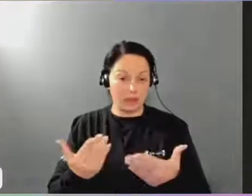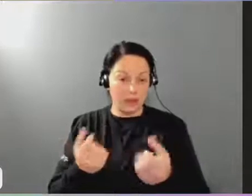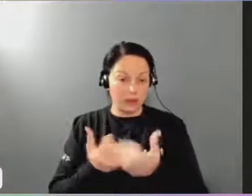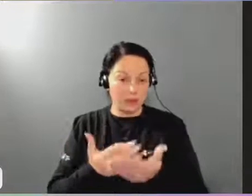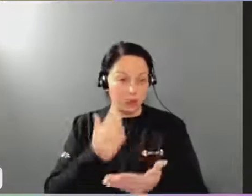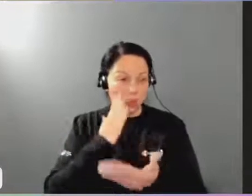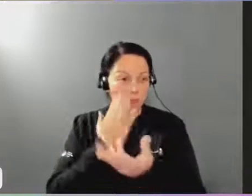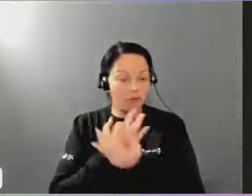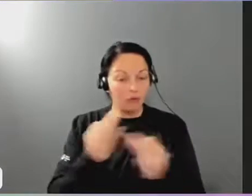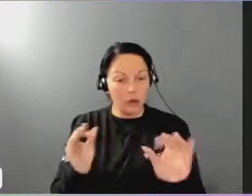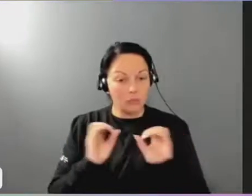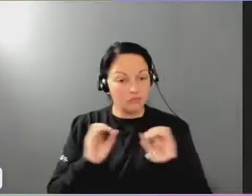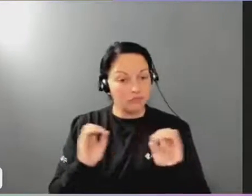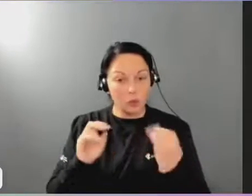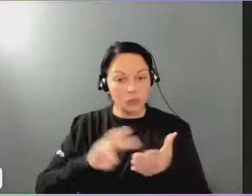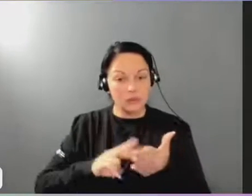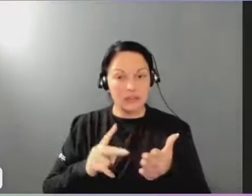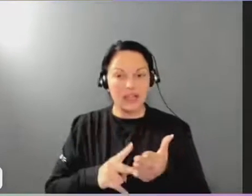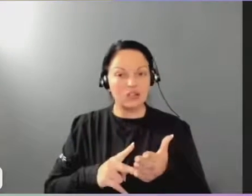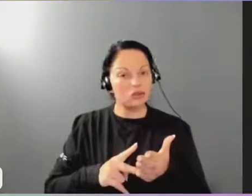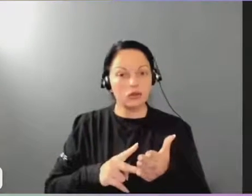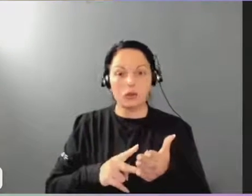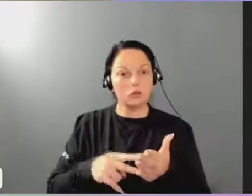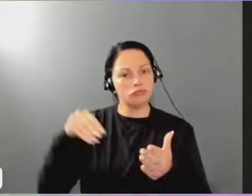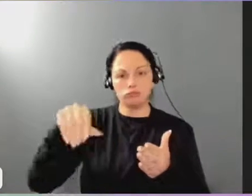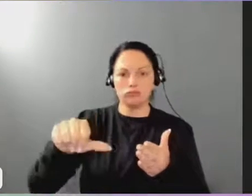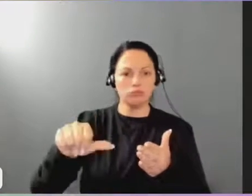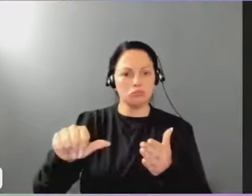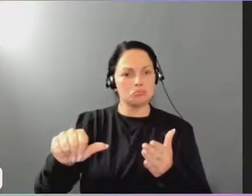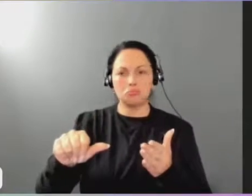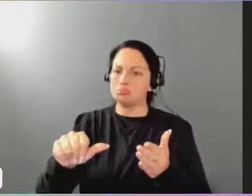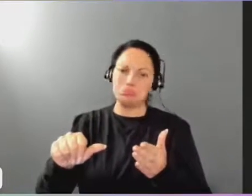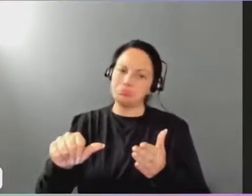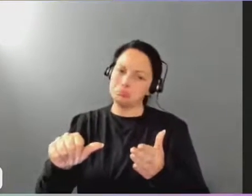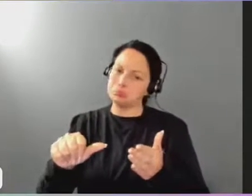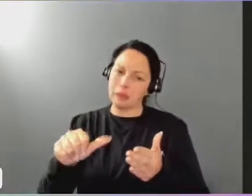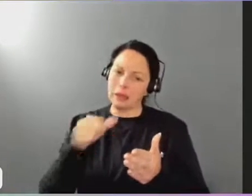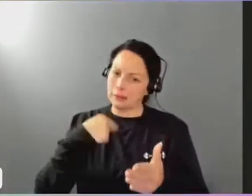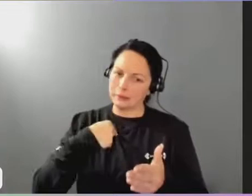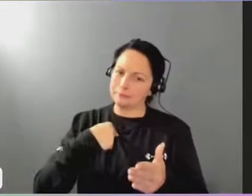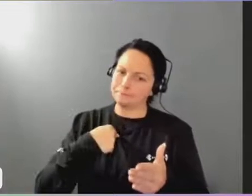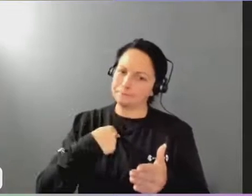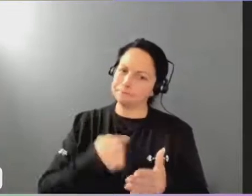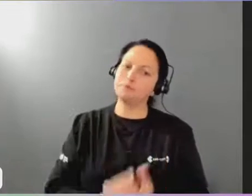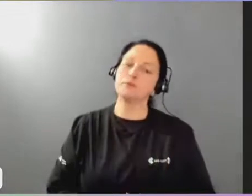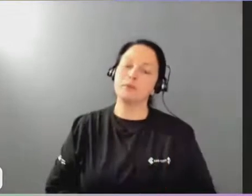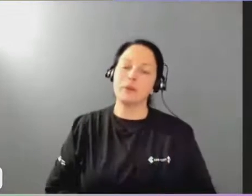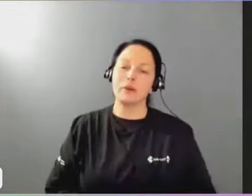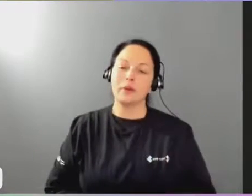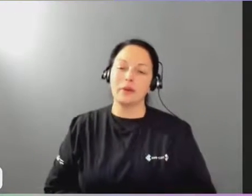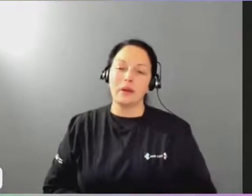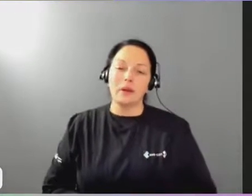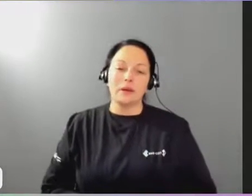a commitment to accessibility with all this material. All this stuff will remain. I'm